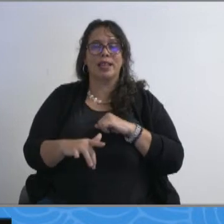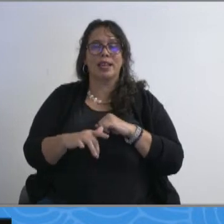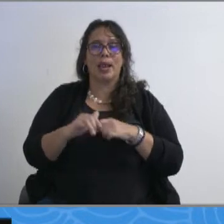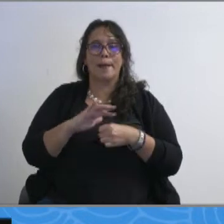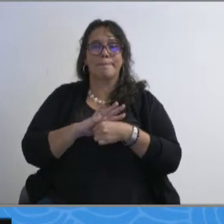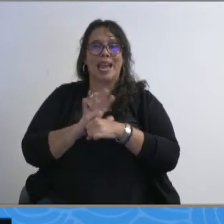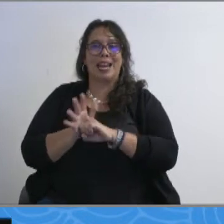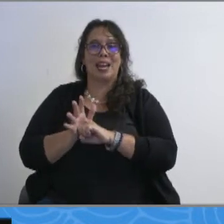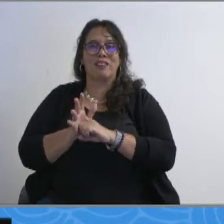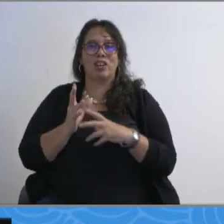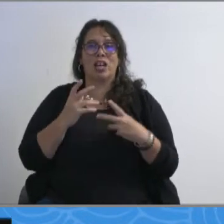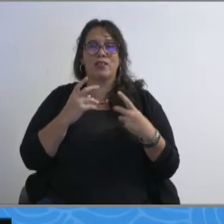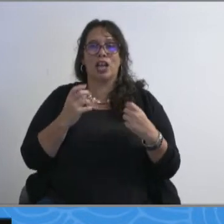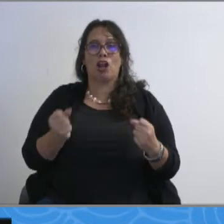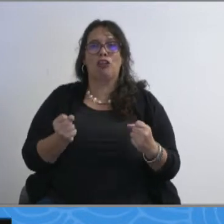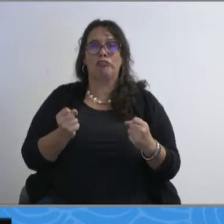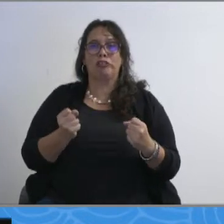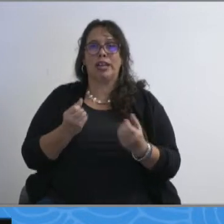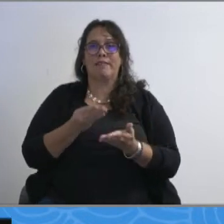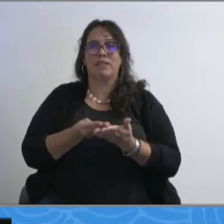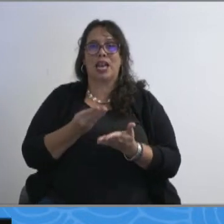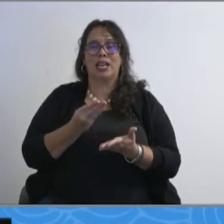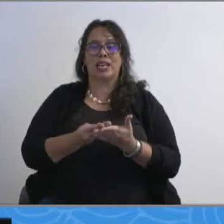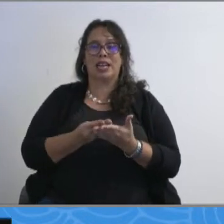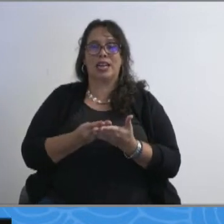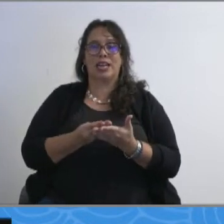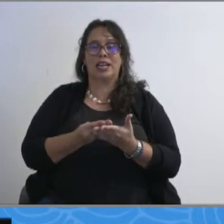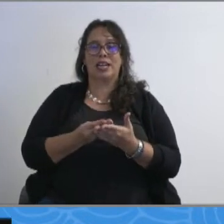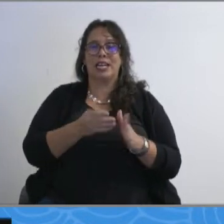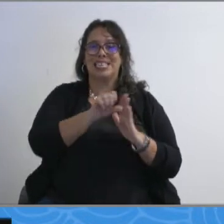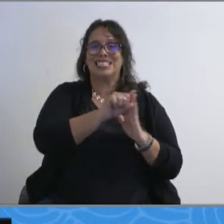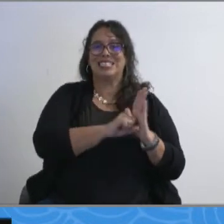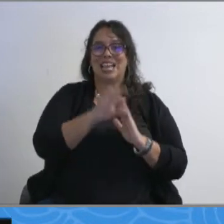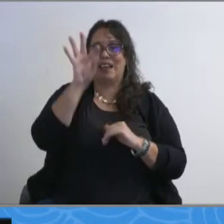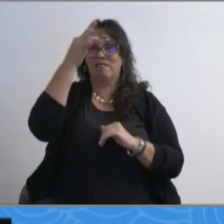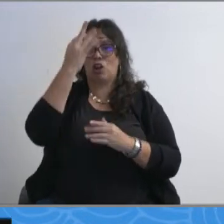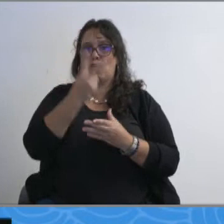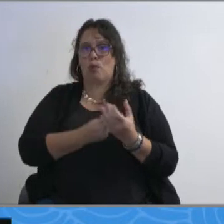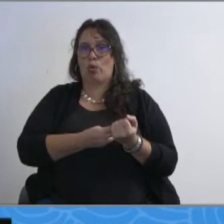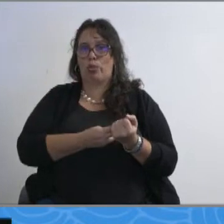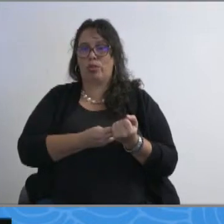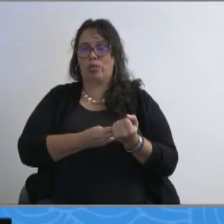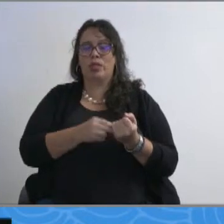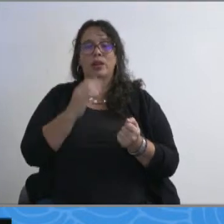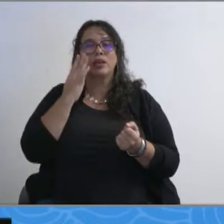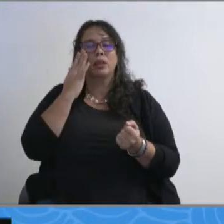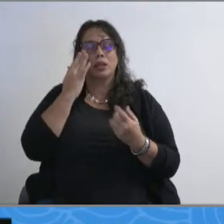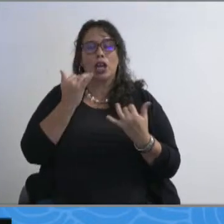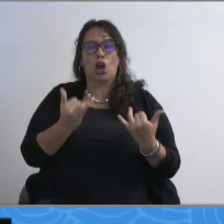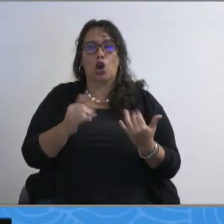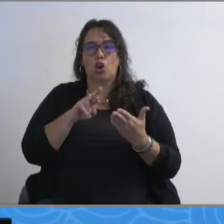recovery funding from both the state and federal governments and the current research that's out